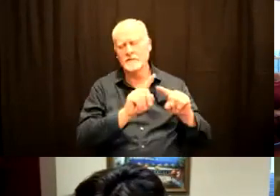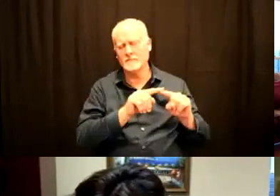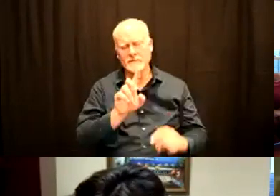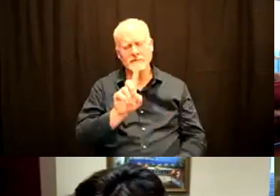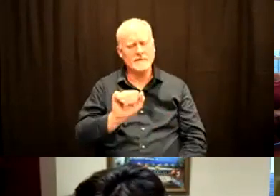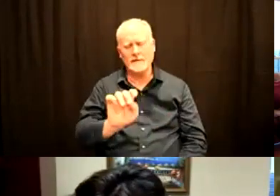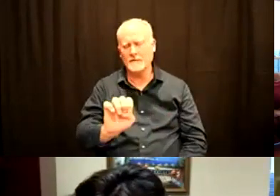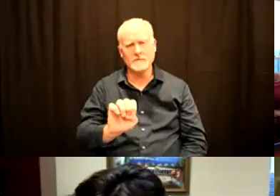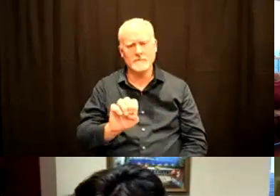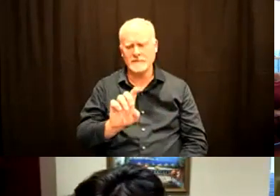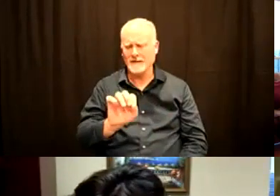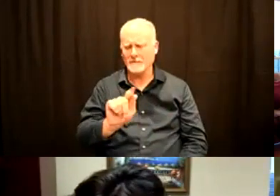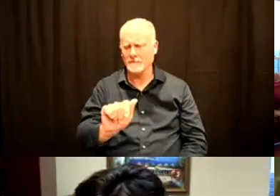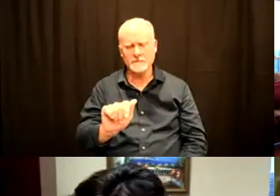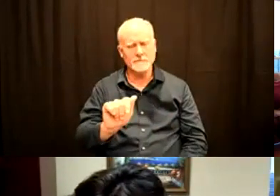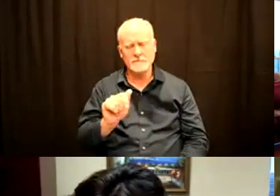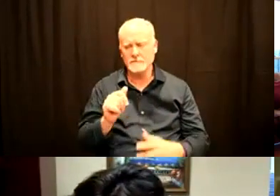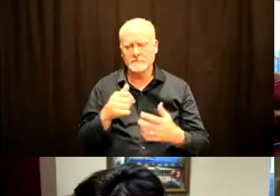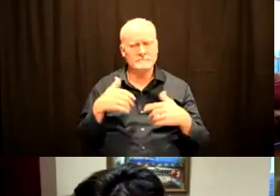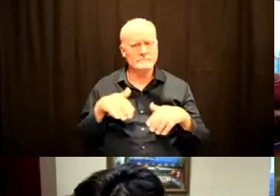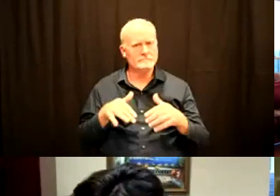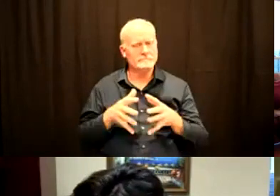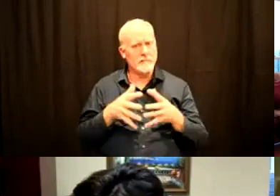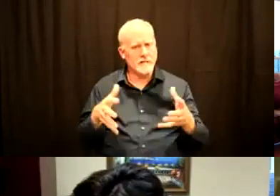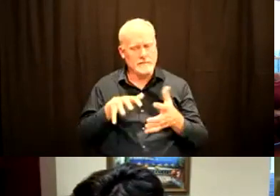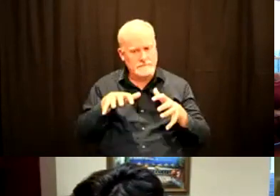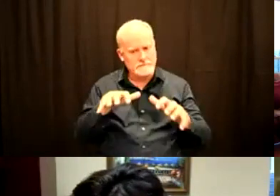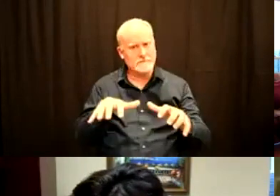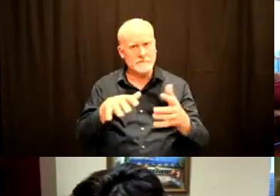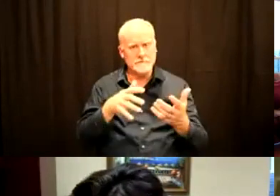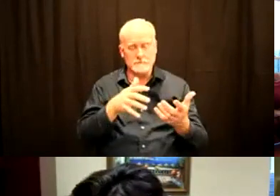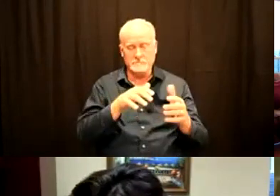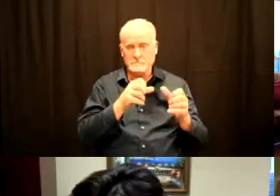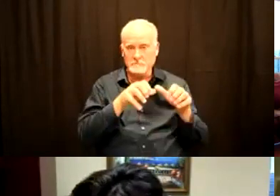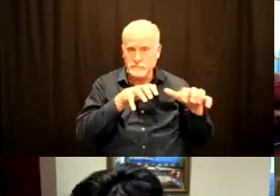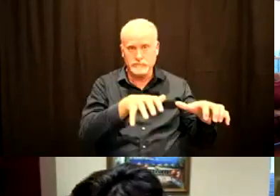data rich environment because there's not a lack of data when looking at this it can get really